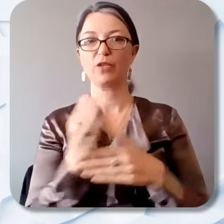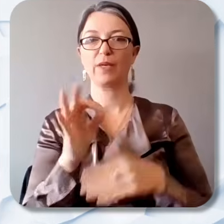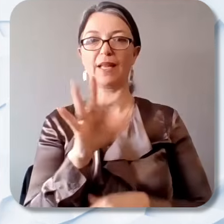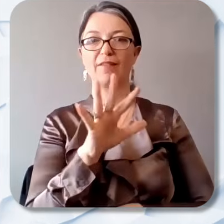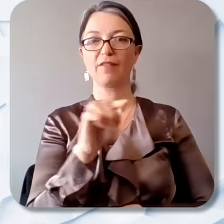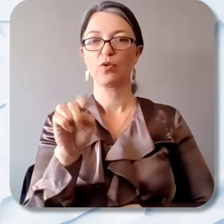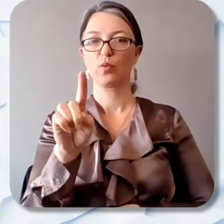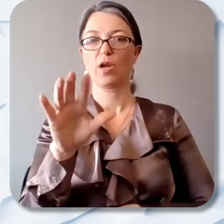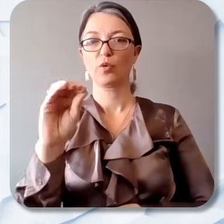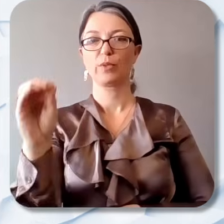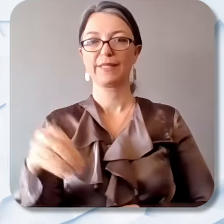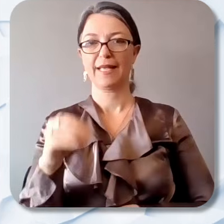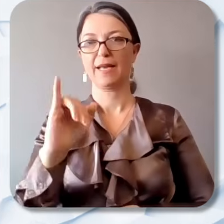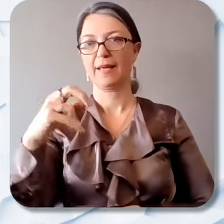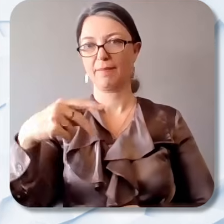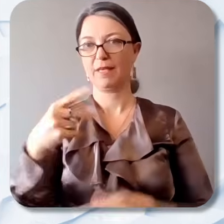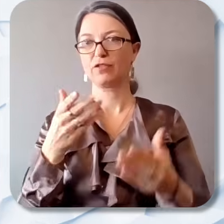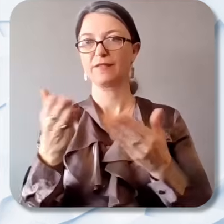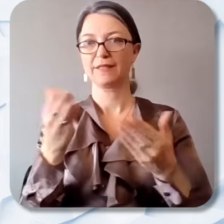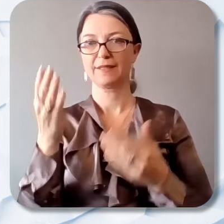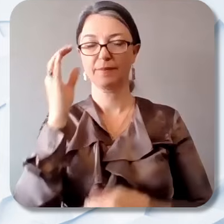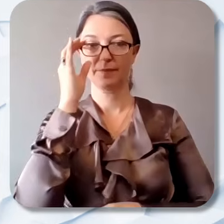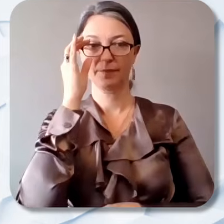and a 100% of their services.